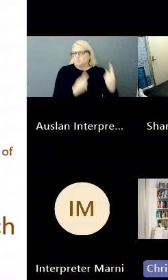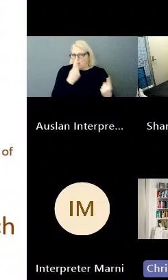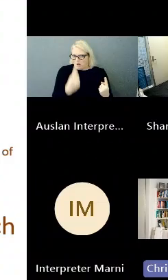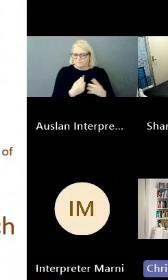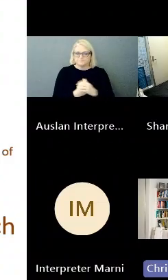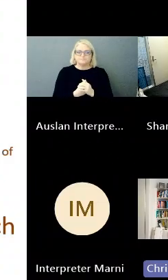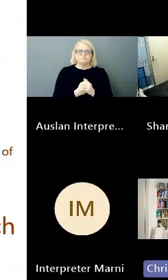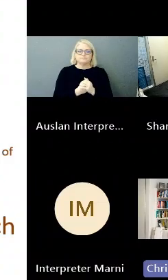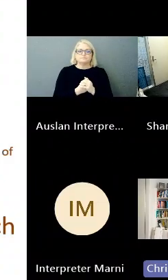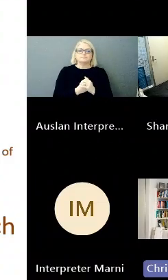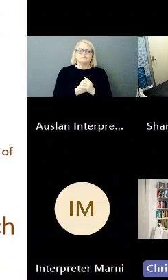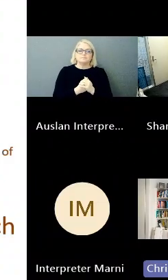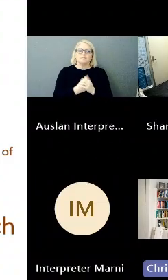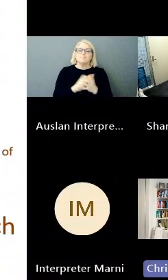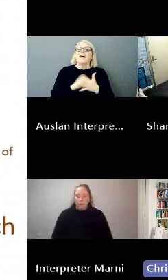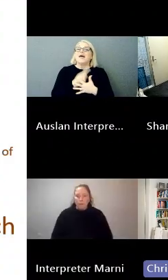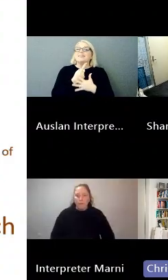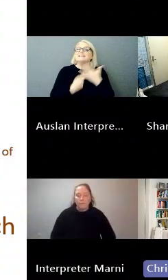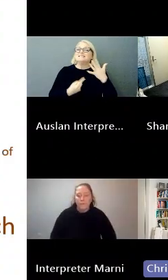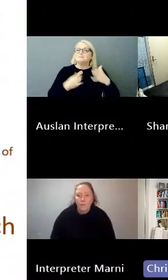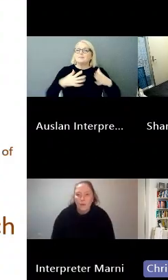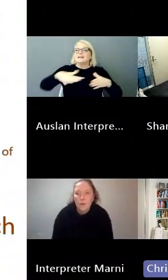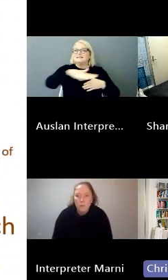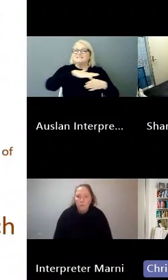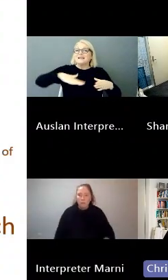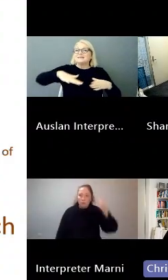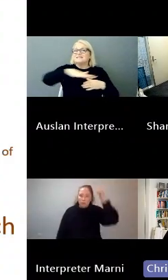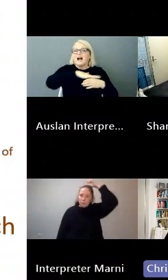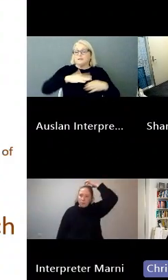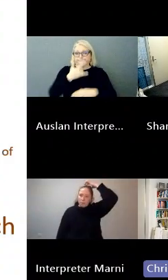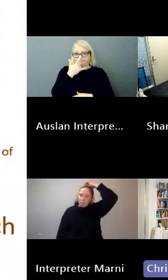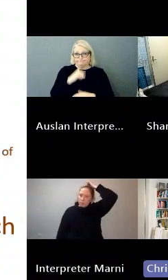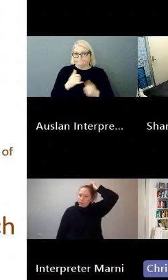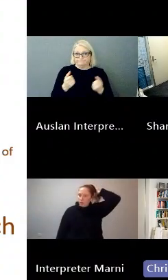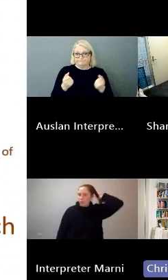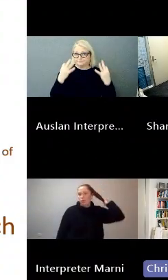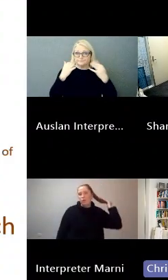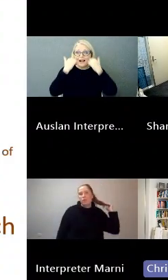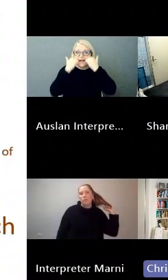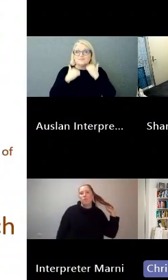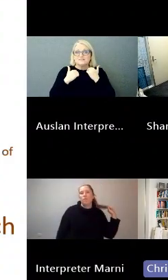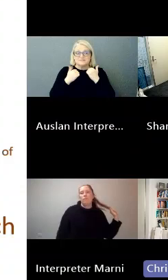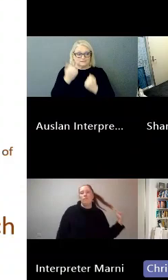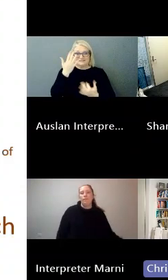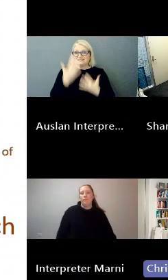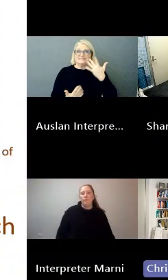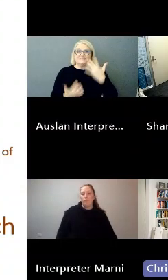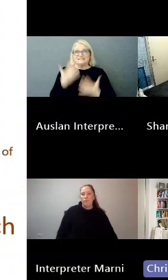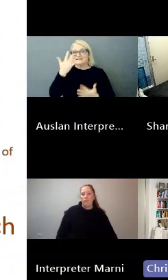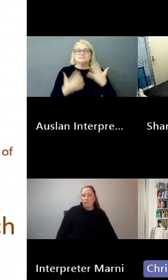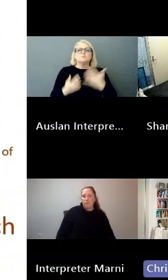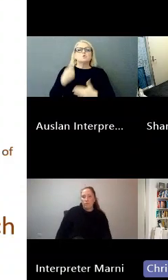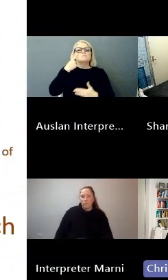The disability sector is incredibly low on evidence compared to almost every other community service sector.